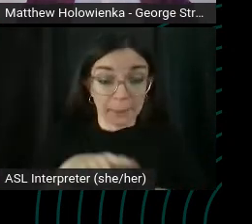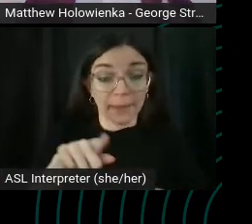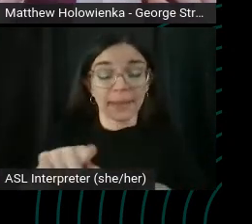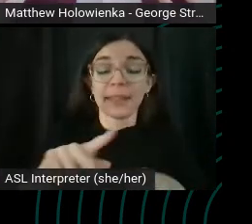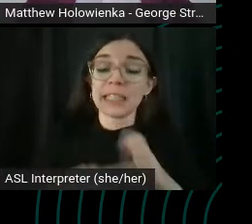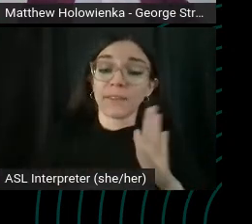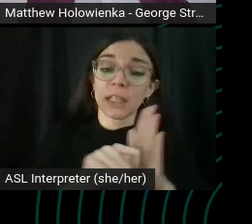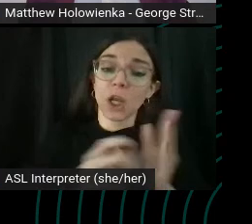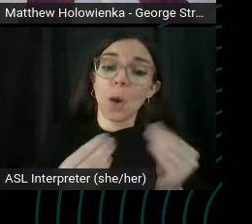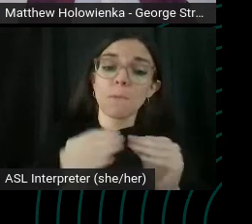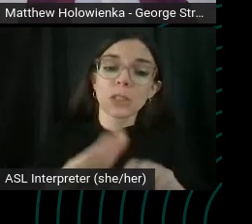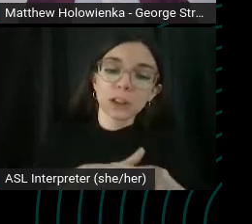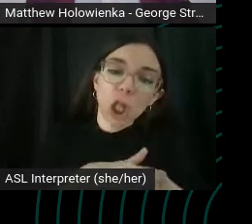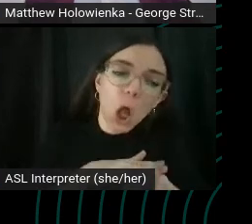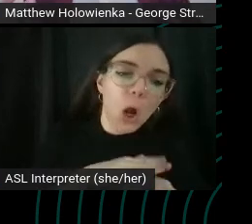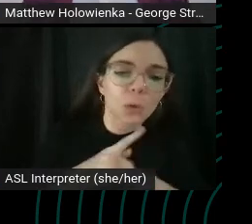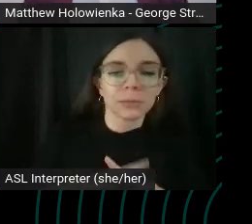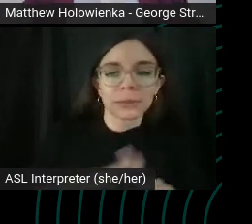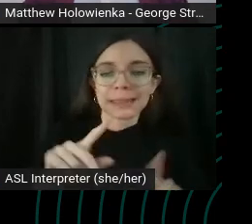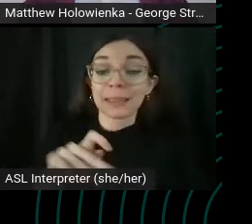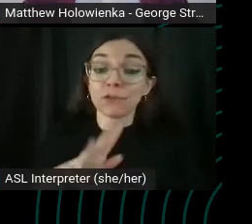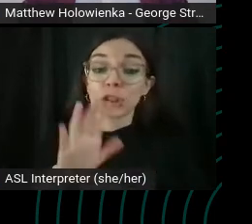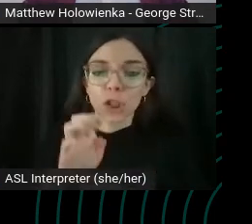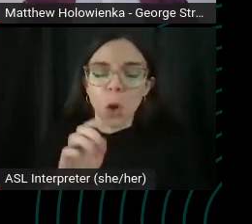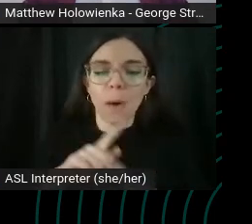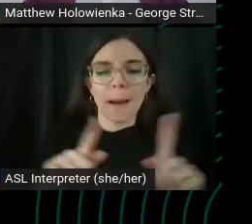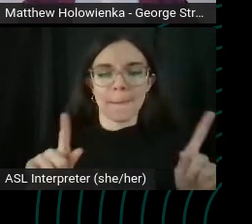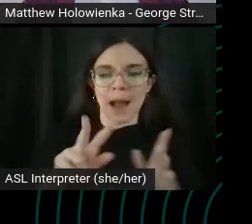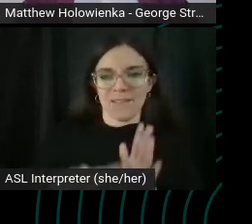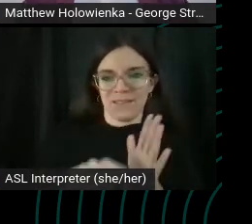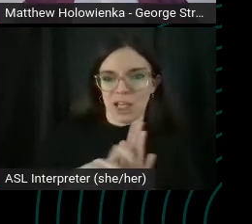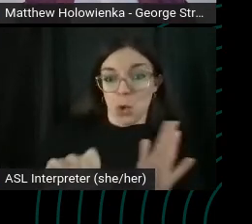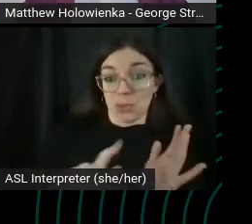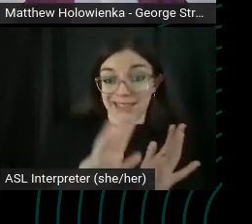it had a completely different tone, but this video that we knew worked was also successful.